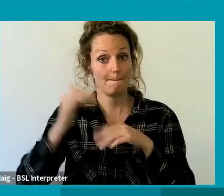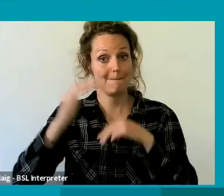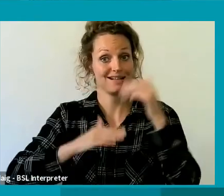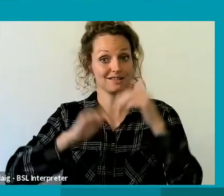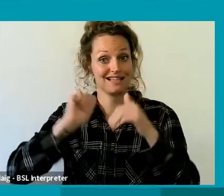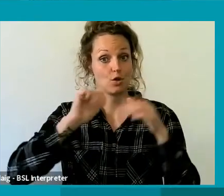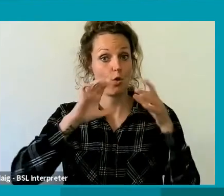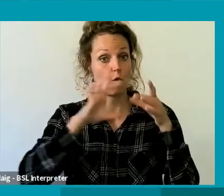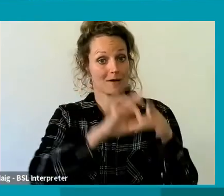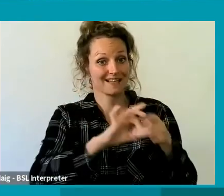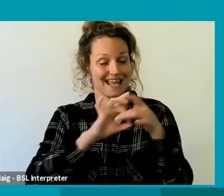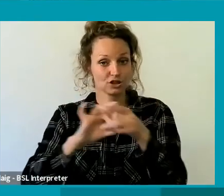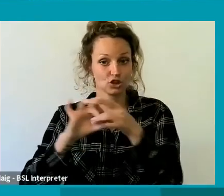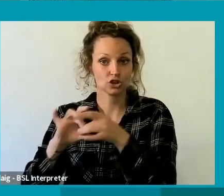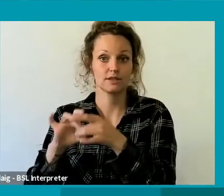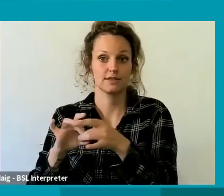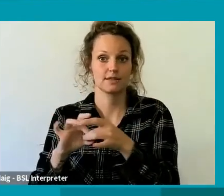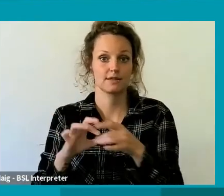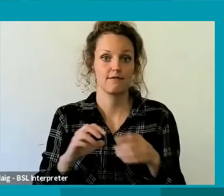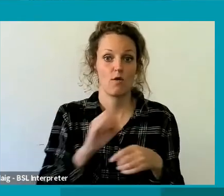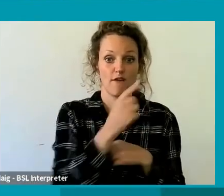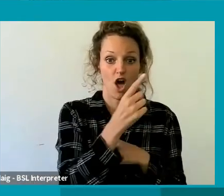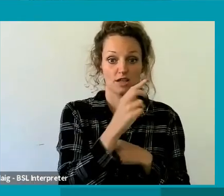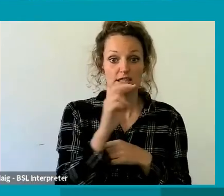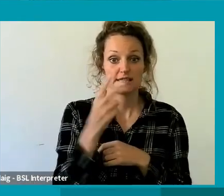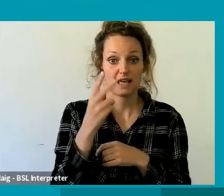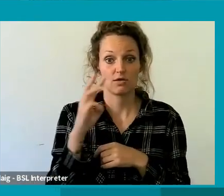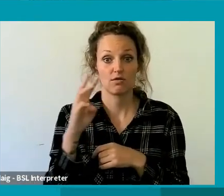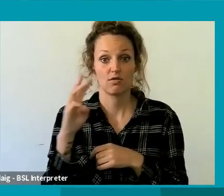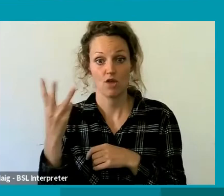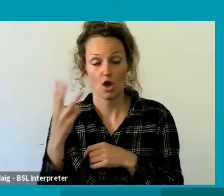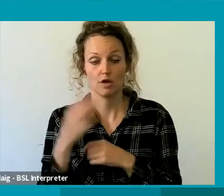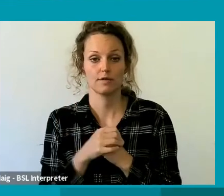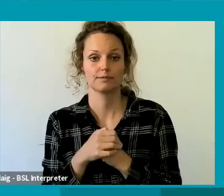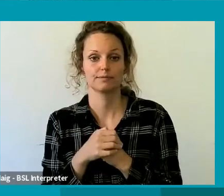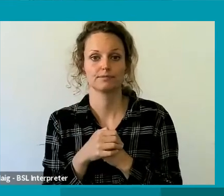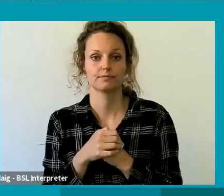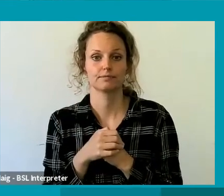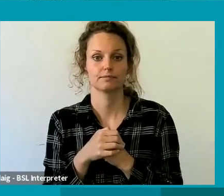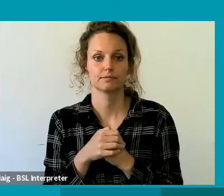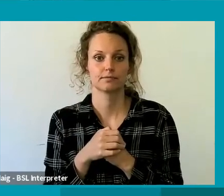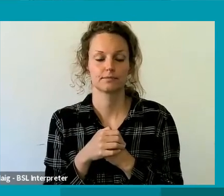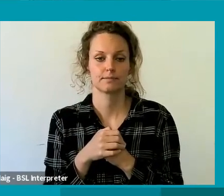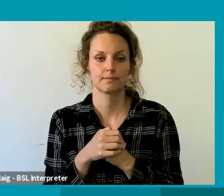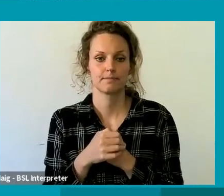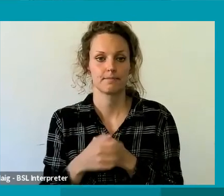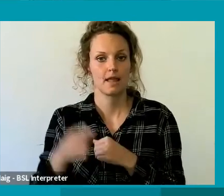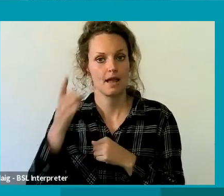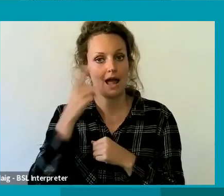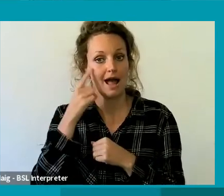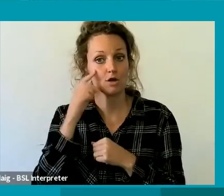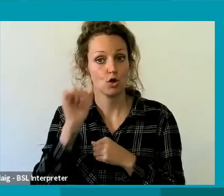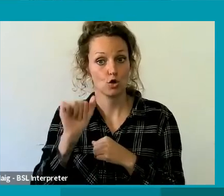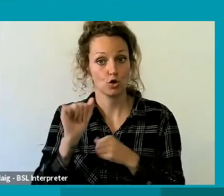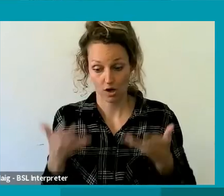So this is essentially if you have a look at some of your current connections. They're already connected and those